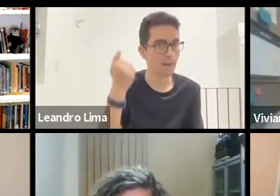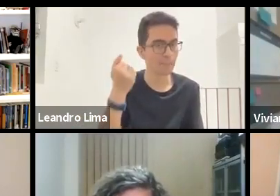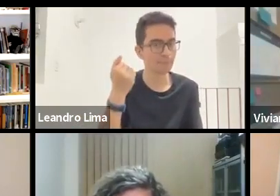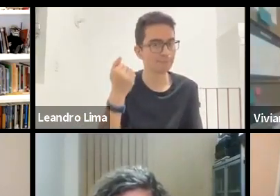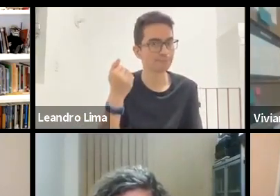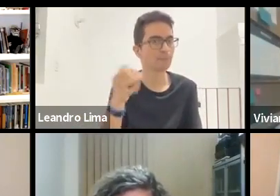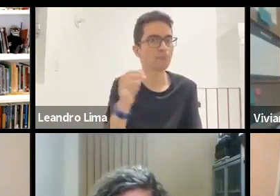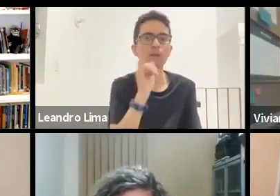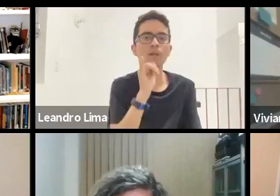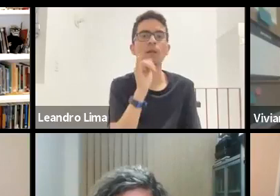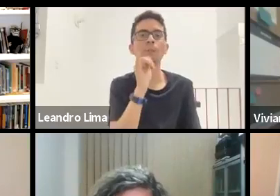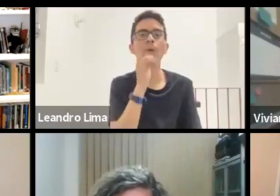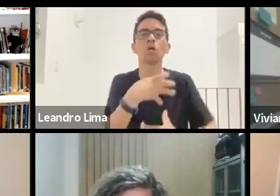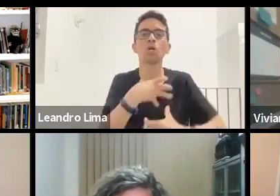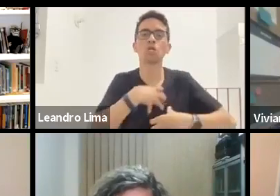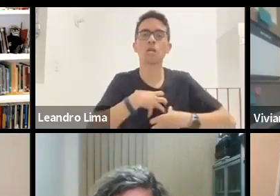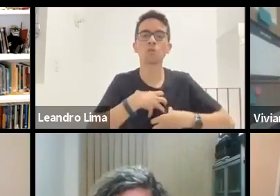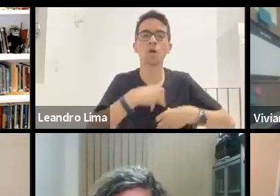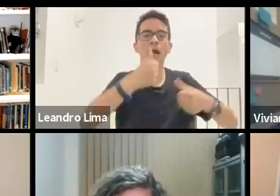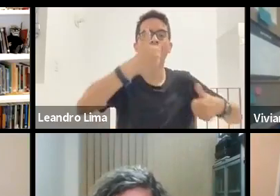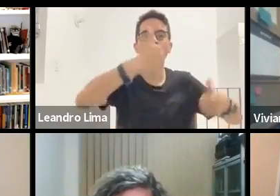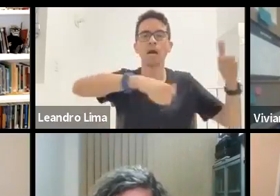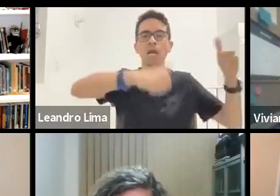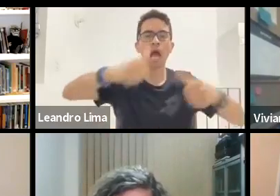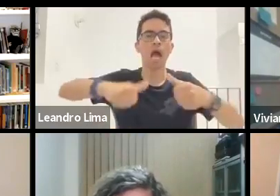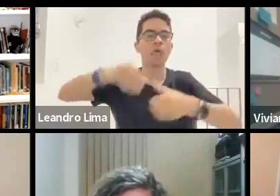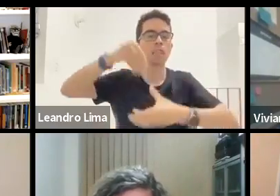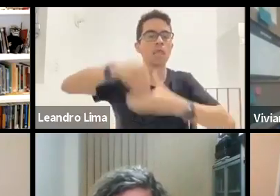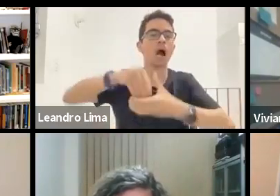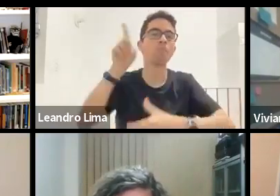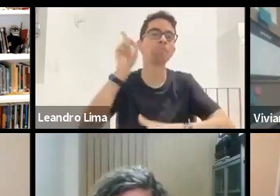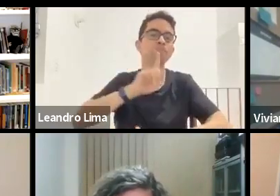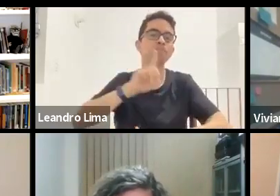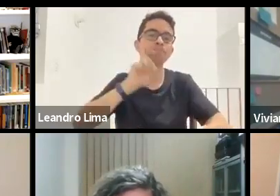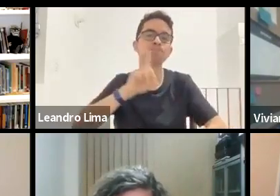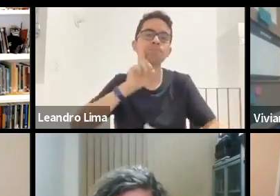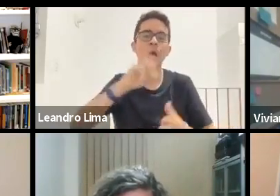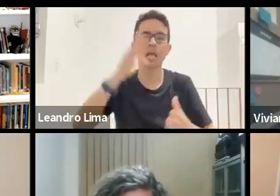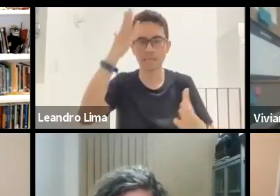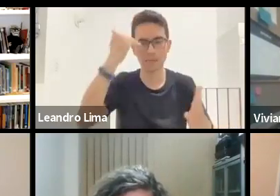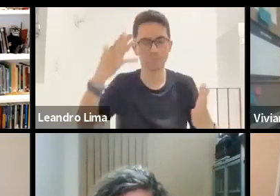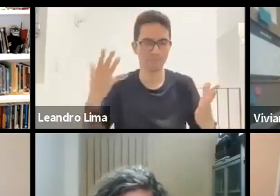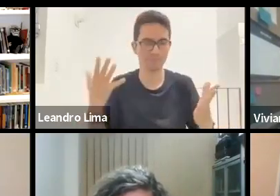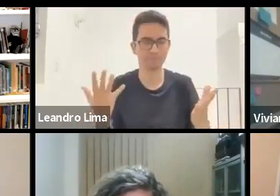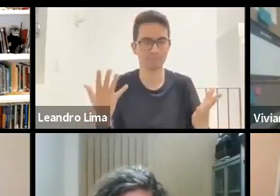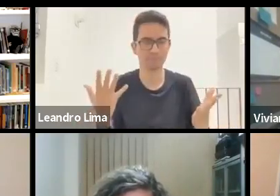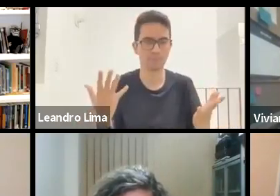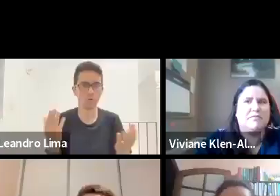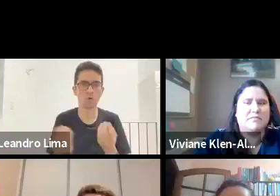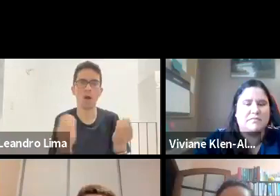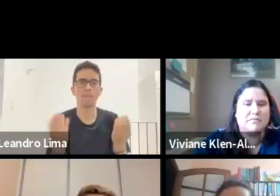testing. center